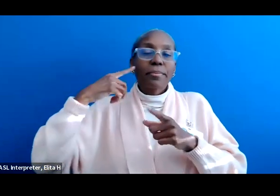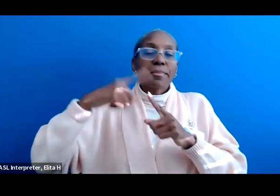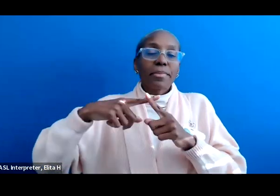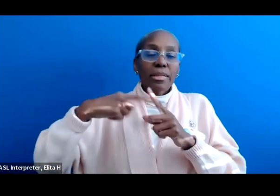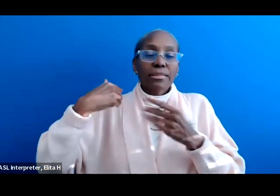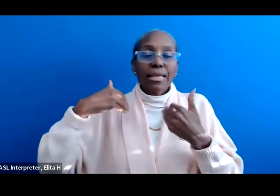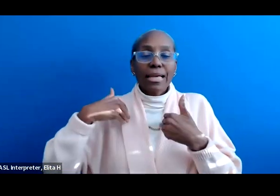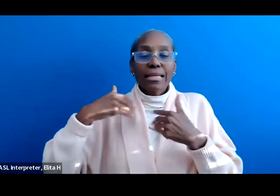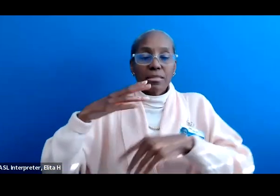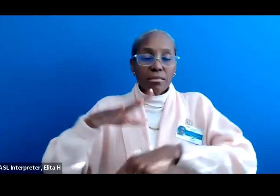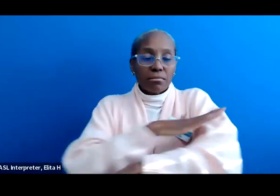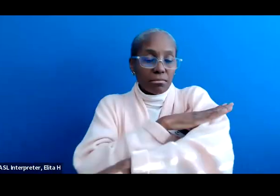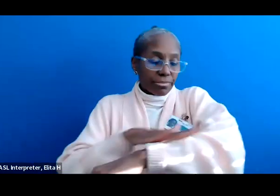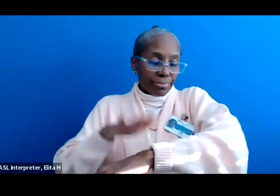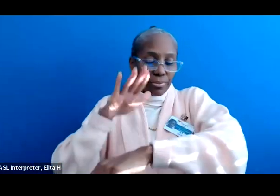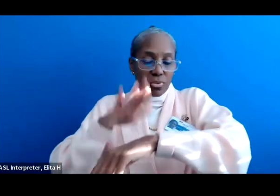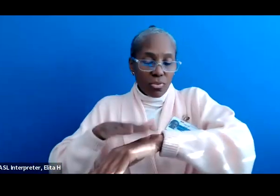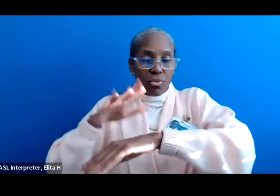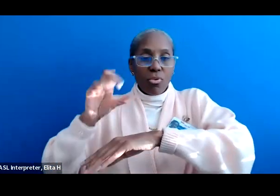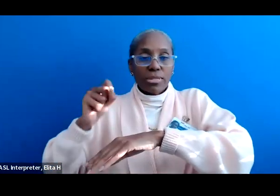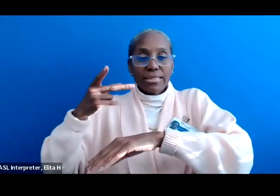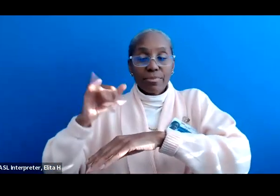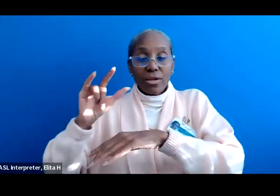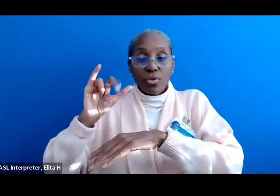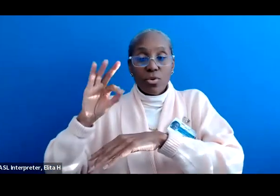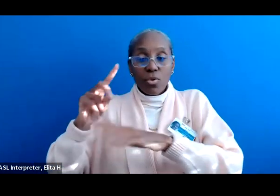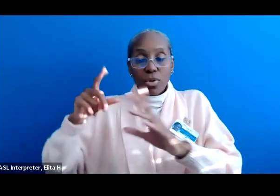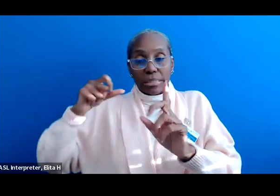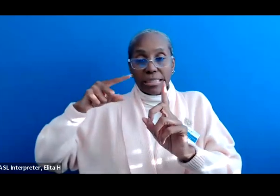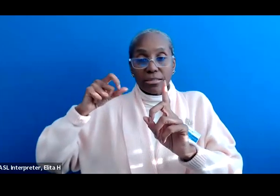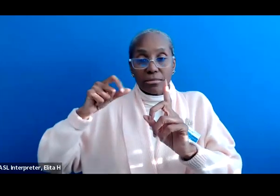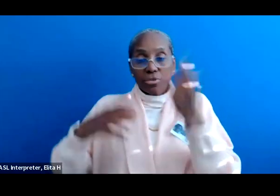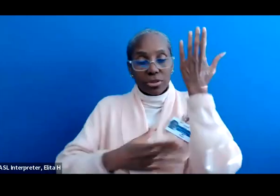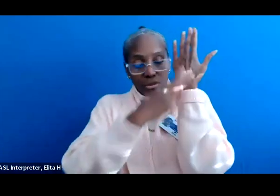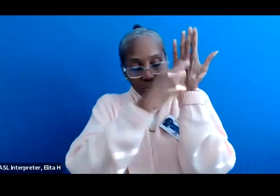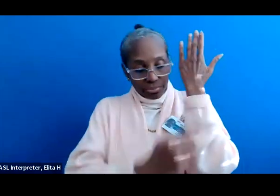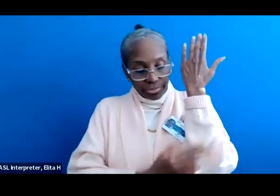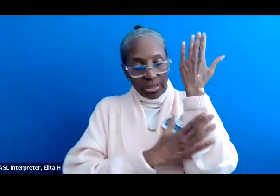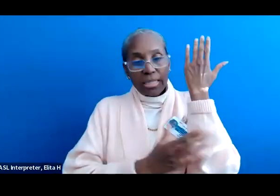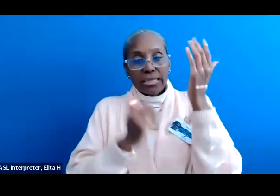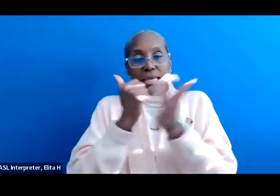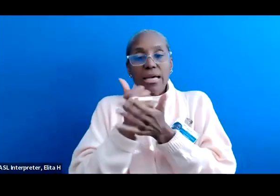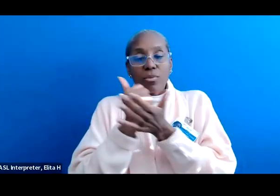They put it over your spinal cord. They turn the stimulator on, and it can help with bowel and bladder function.